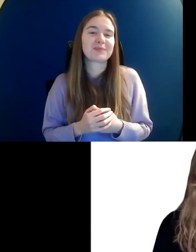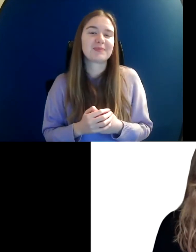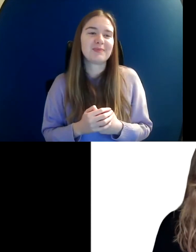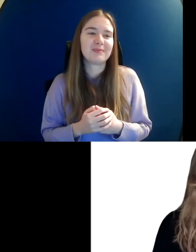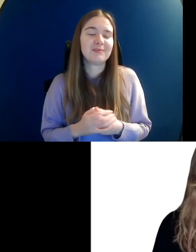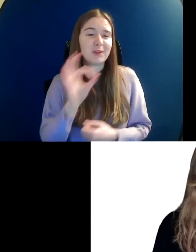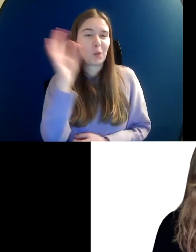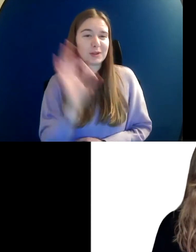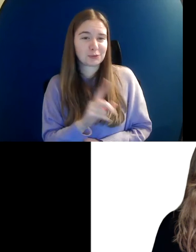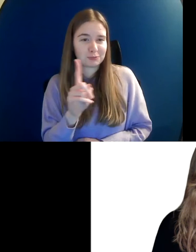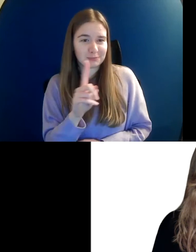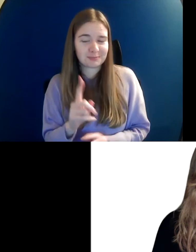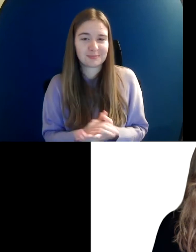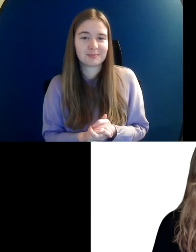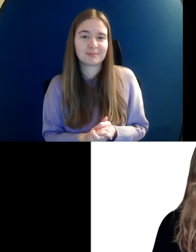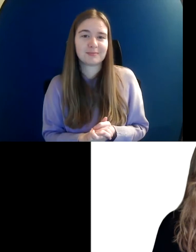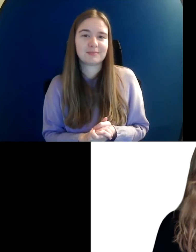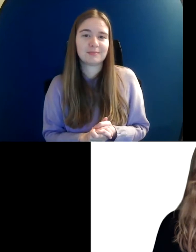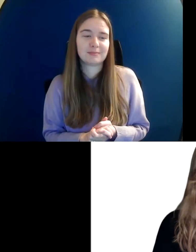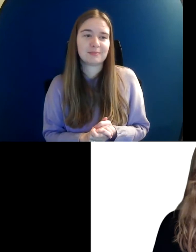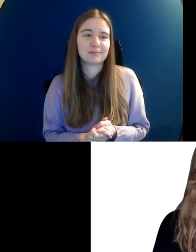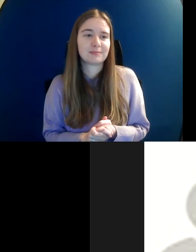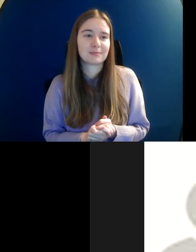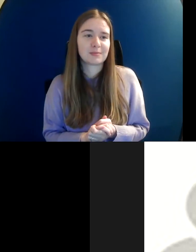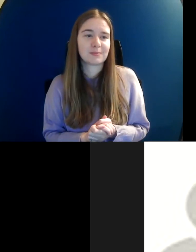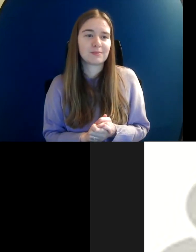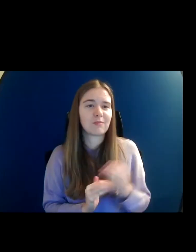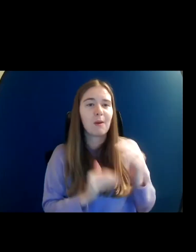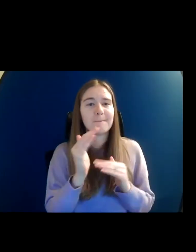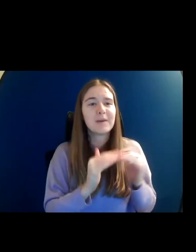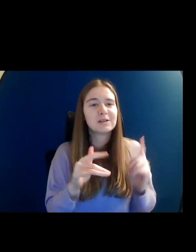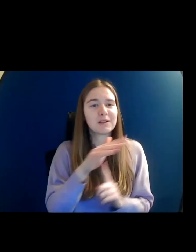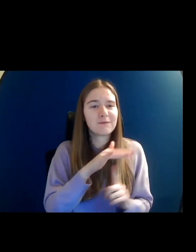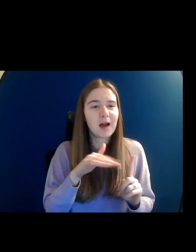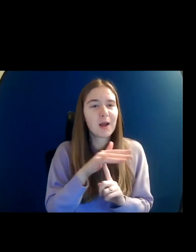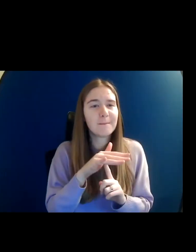The question I put to him was, what is important for our built environment to be or to include?